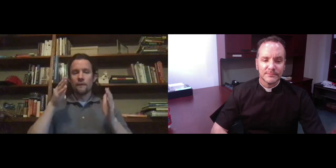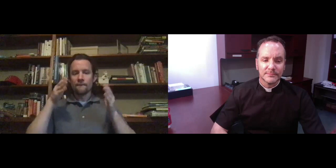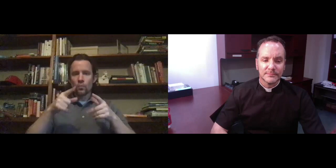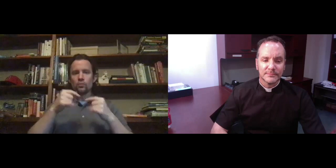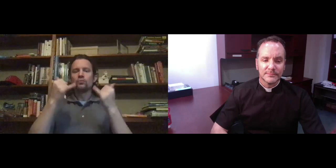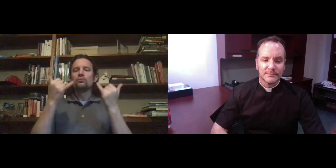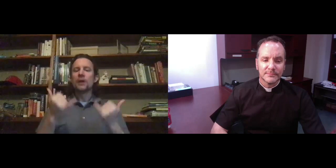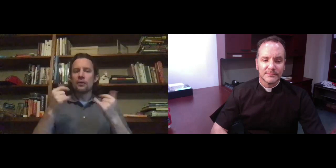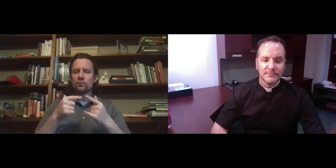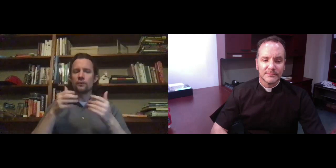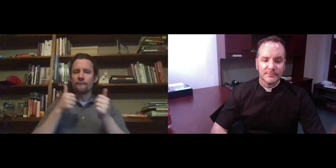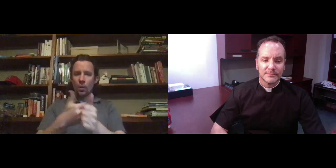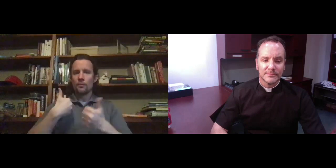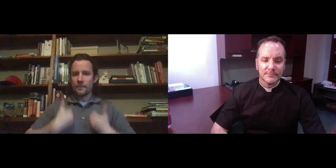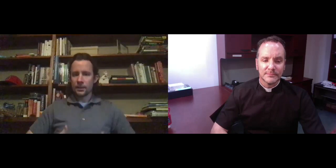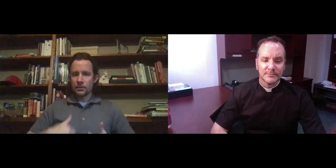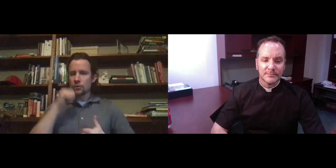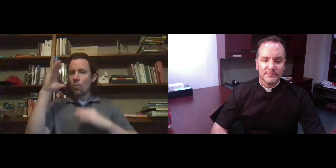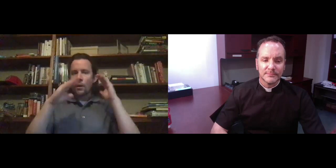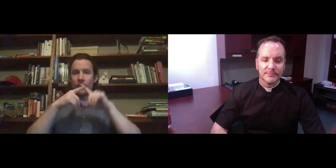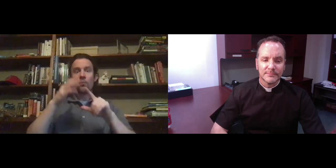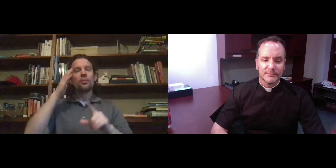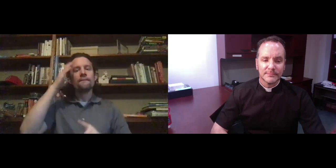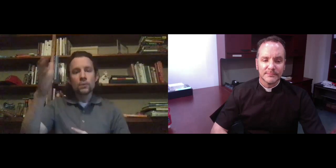things, to not be concerned about the future, but